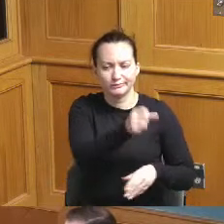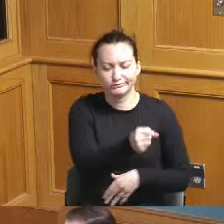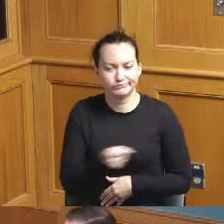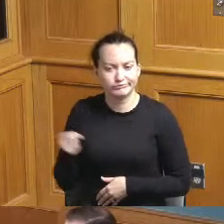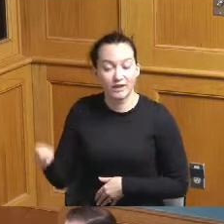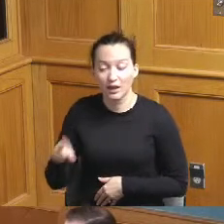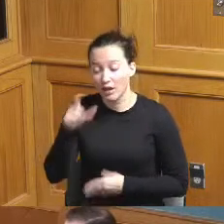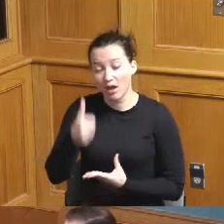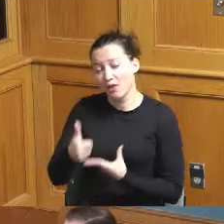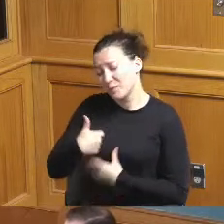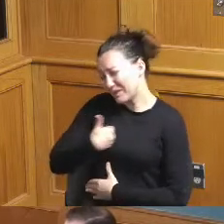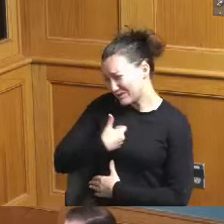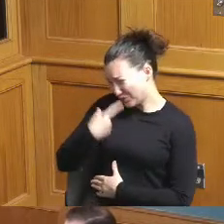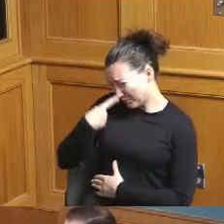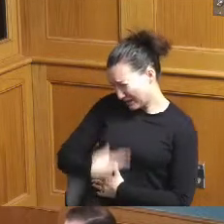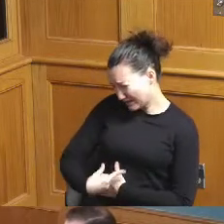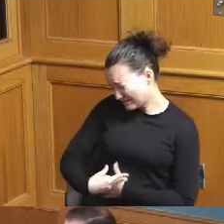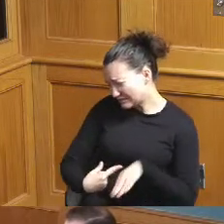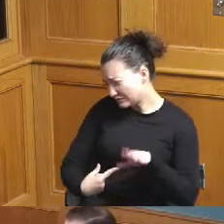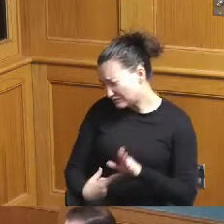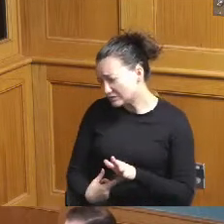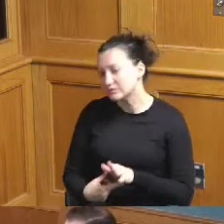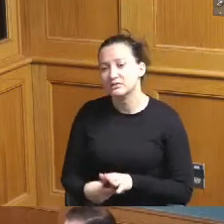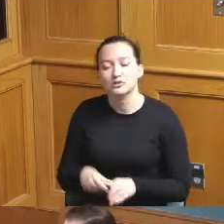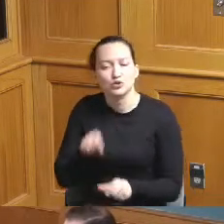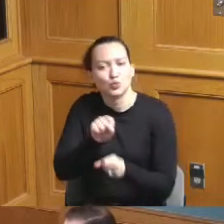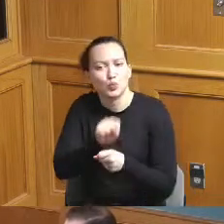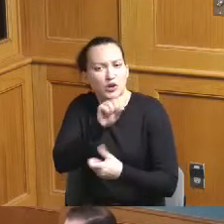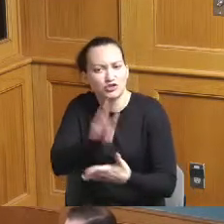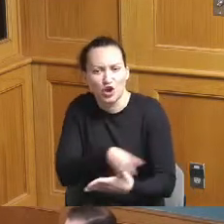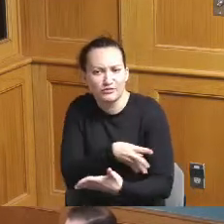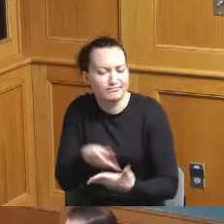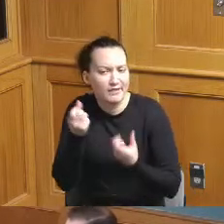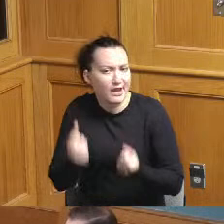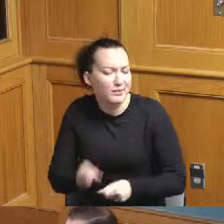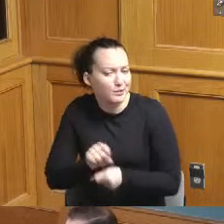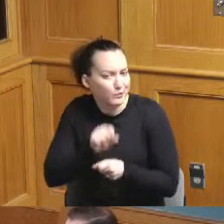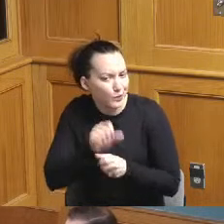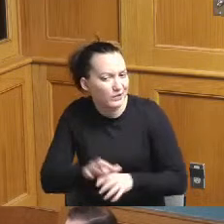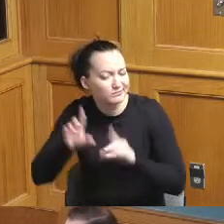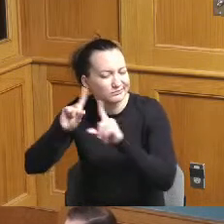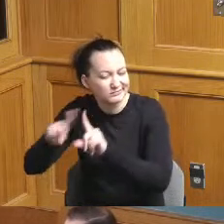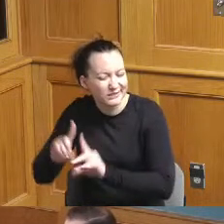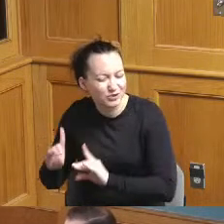for myself if I could get a org chart how many employees in these different departments because